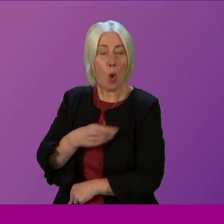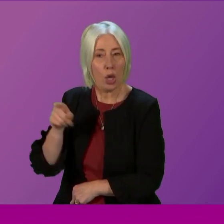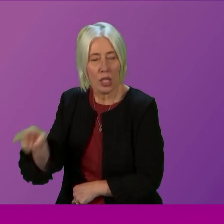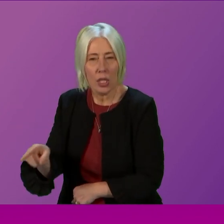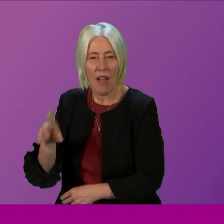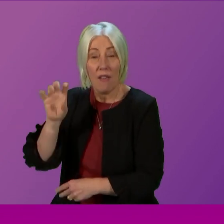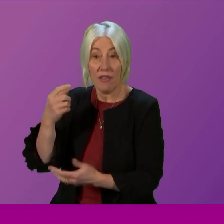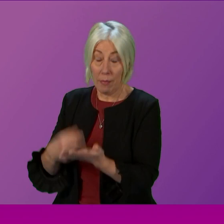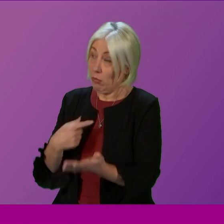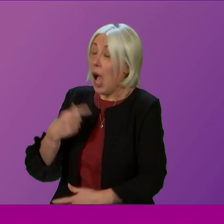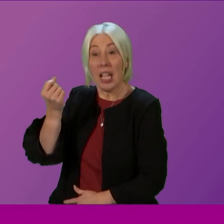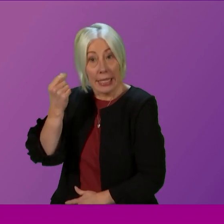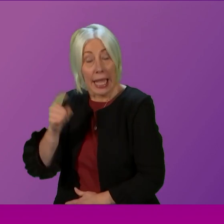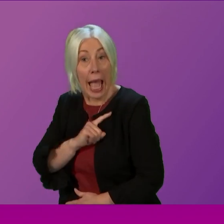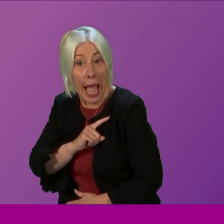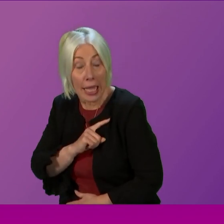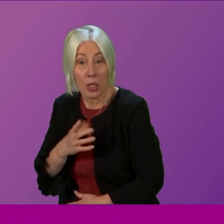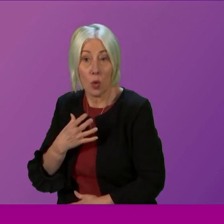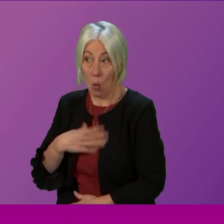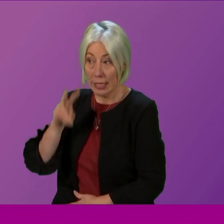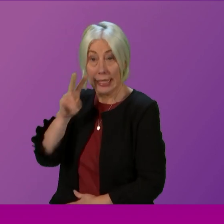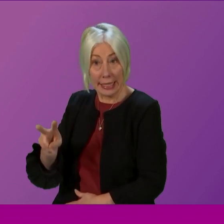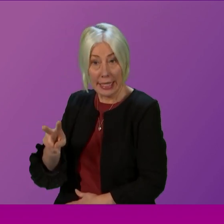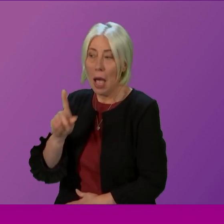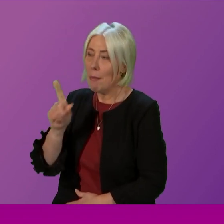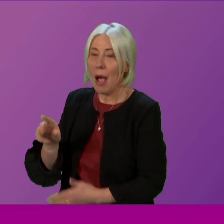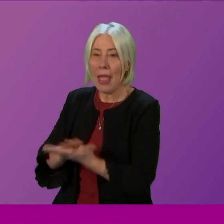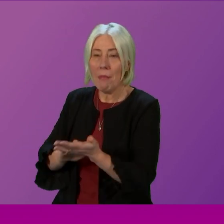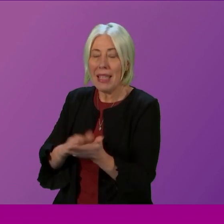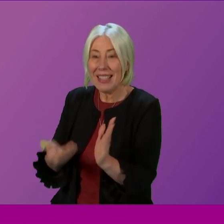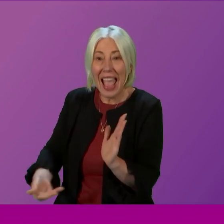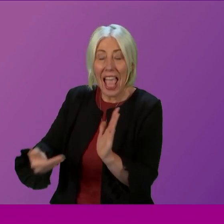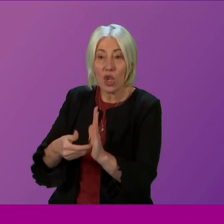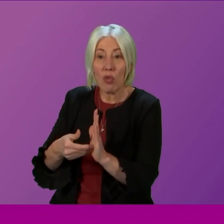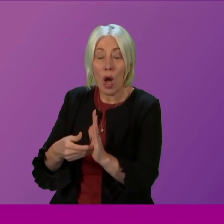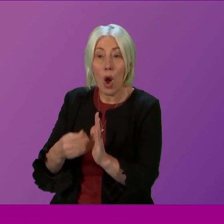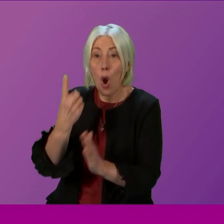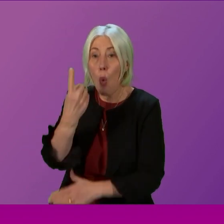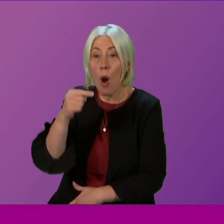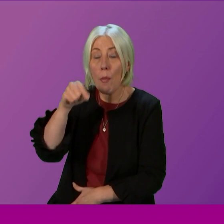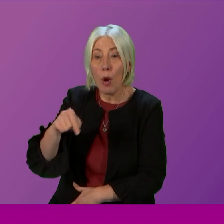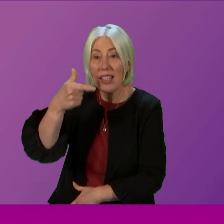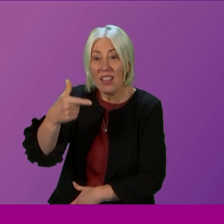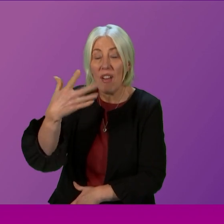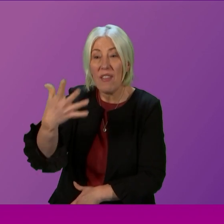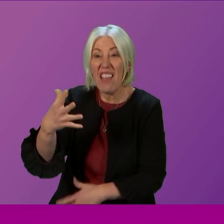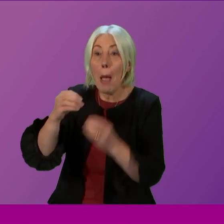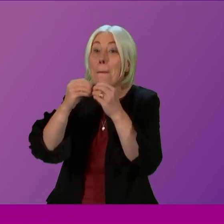I understand why people want that to happen, but it would cost up to an additional £1.75 billion.